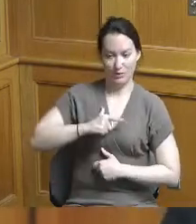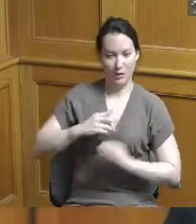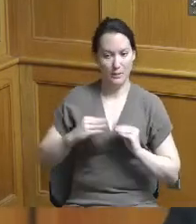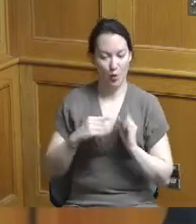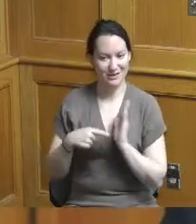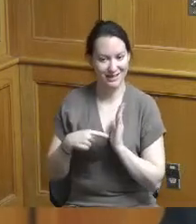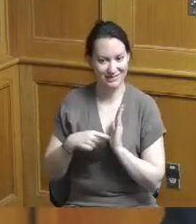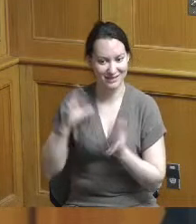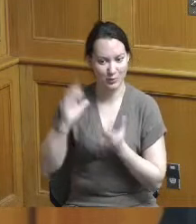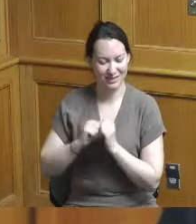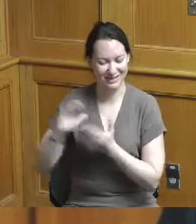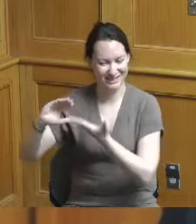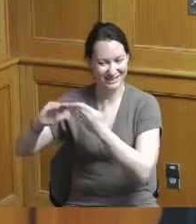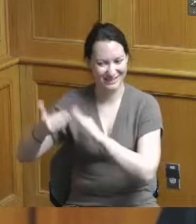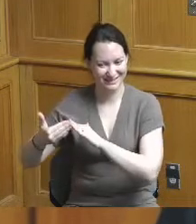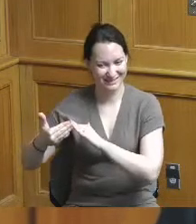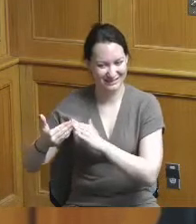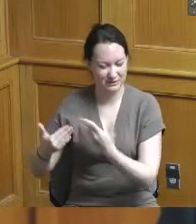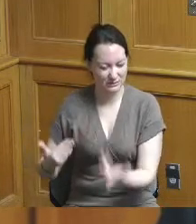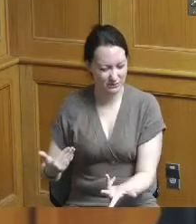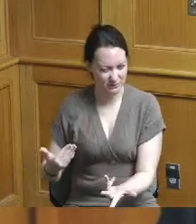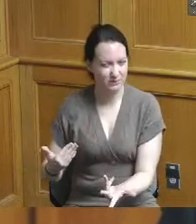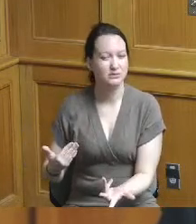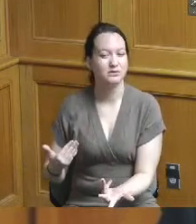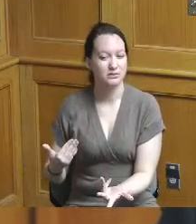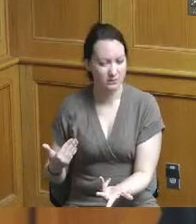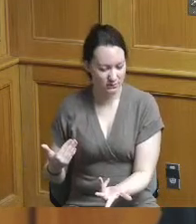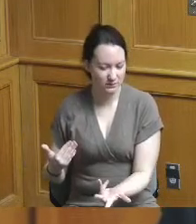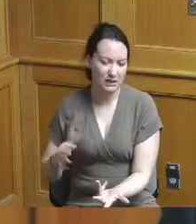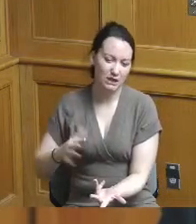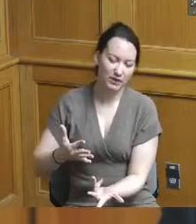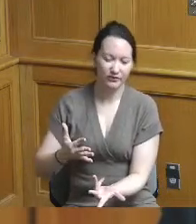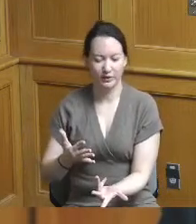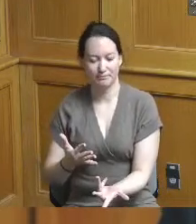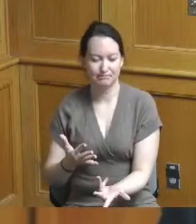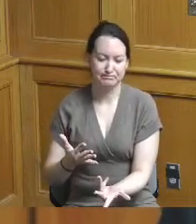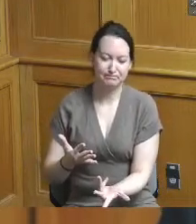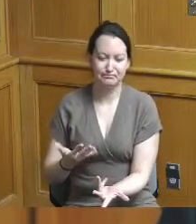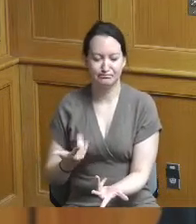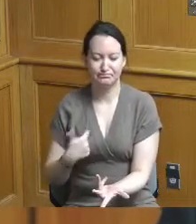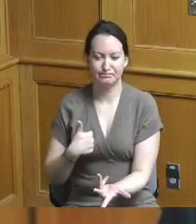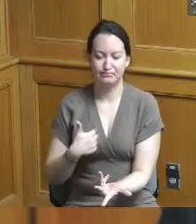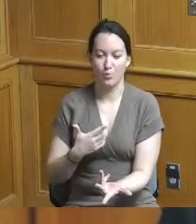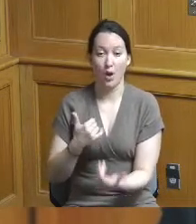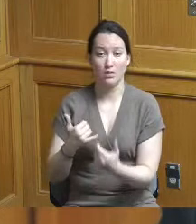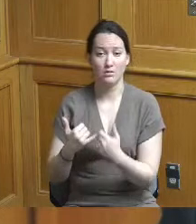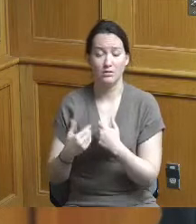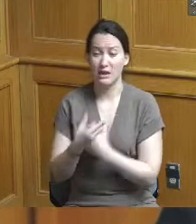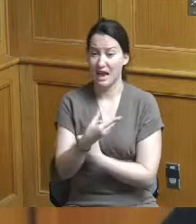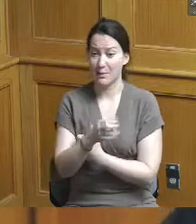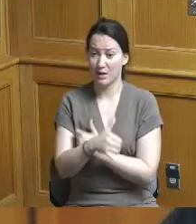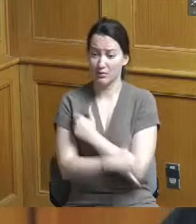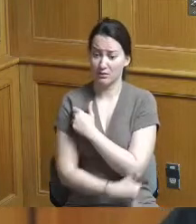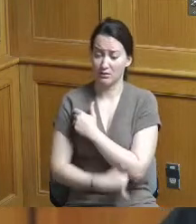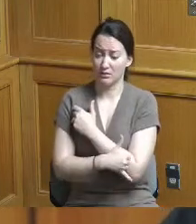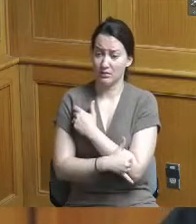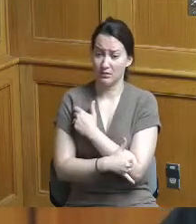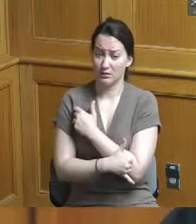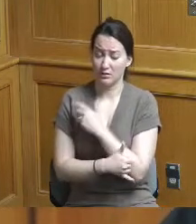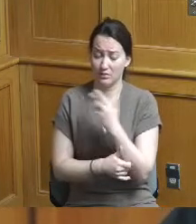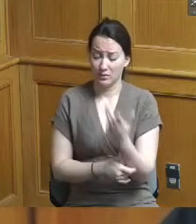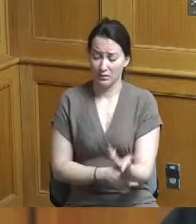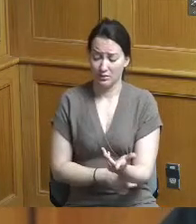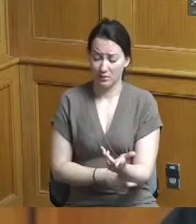the city does and so I view it in a way where I want to make sure that the county is being treated